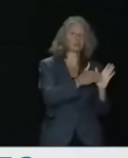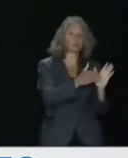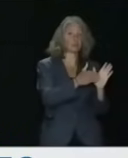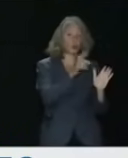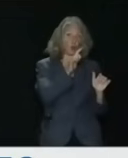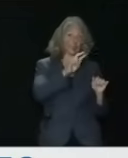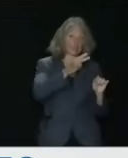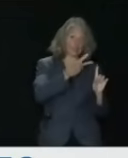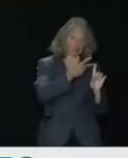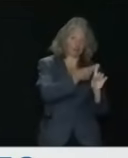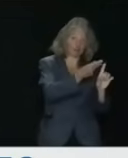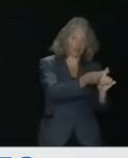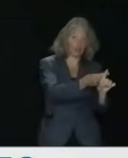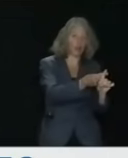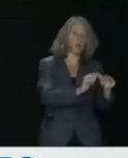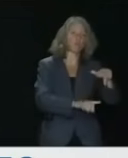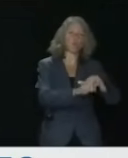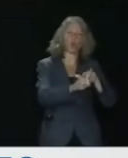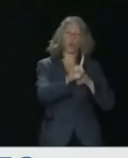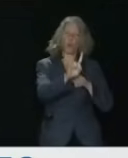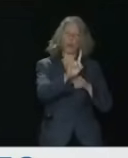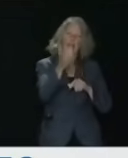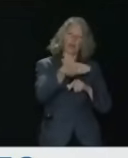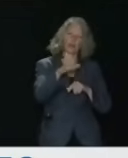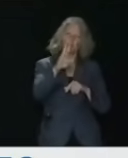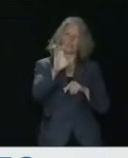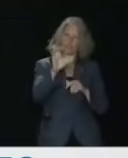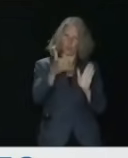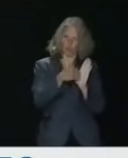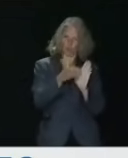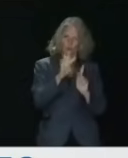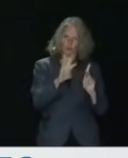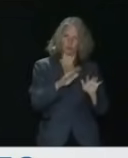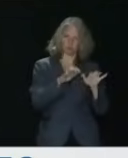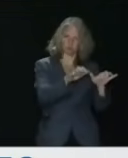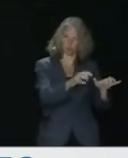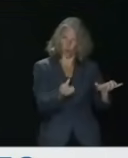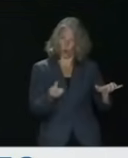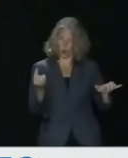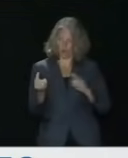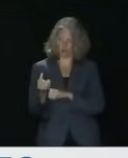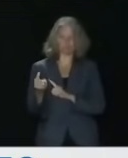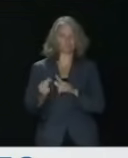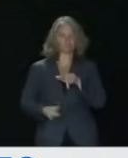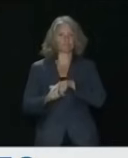PEOPLE WHO GOT THAT SECOND DOSE, IS HAVING THAT THROMBOSIS EVENT